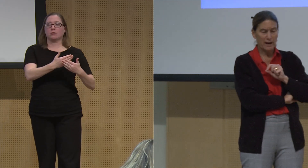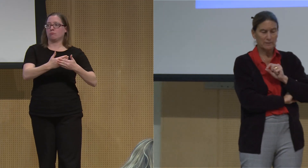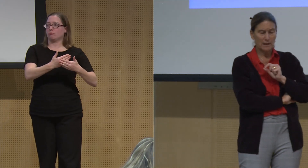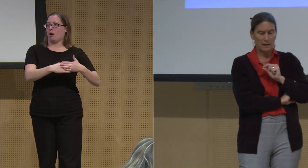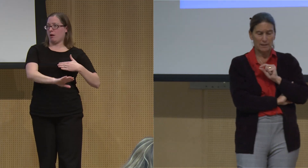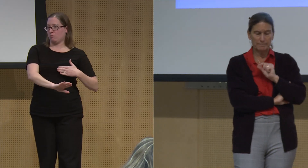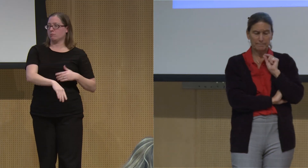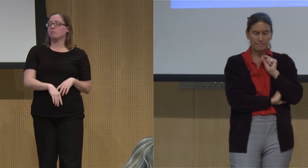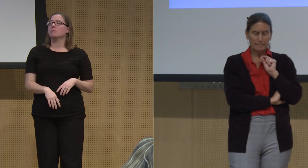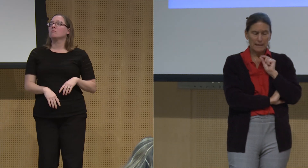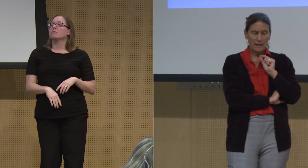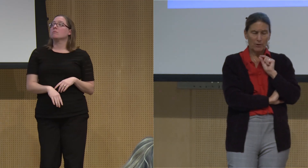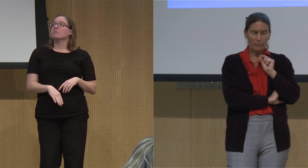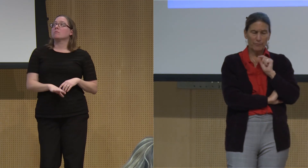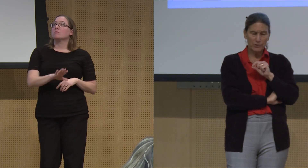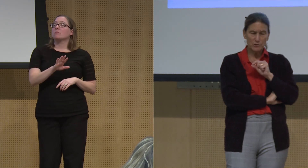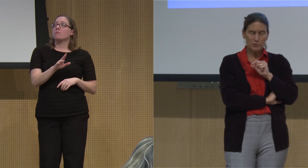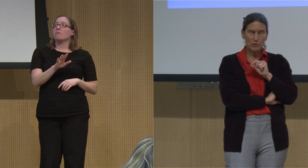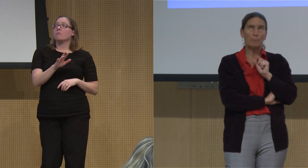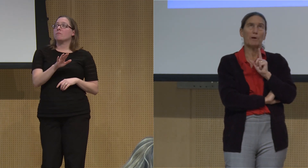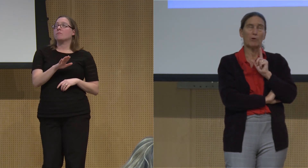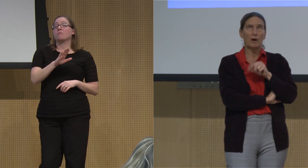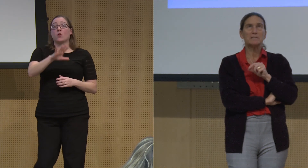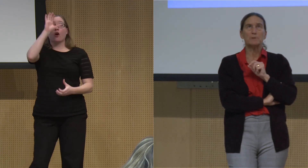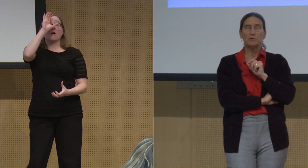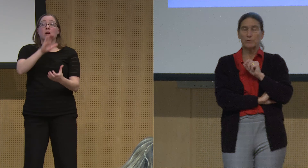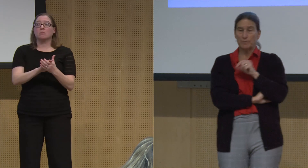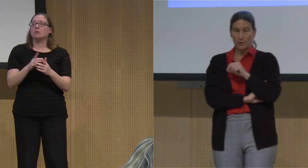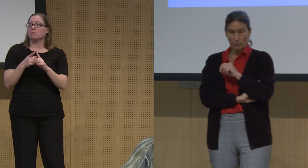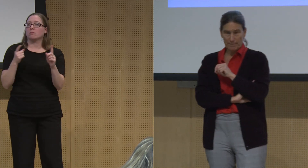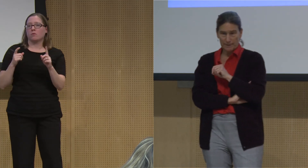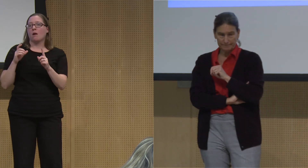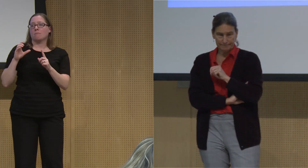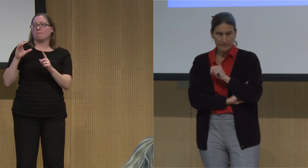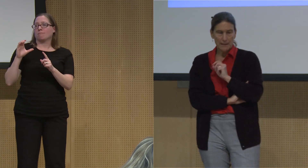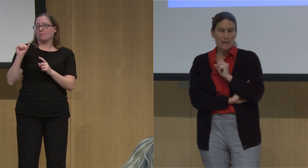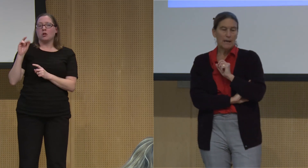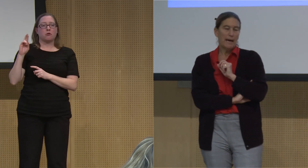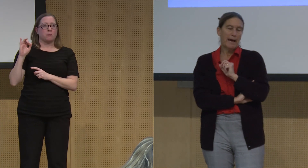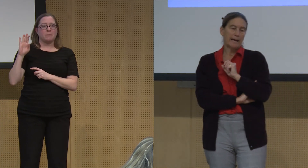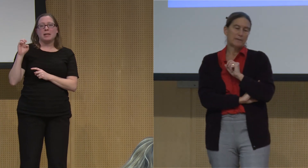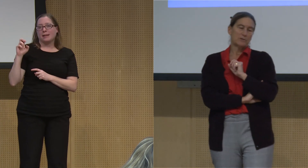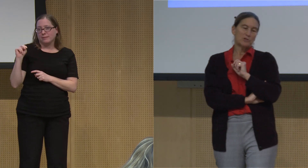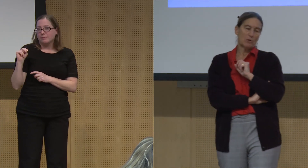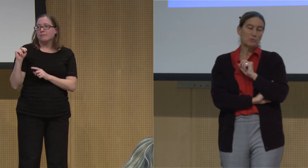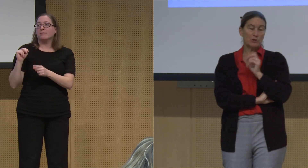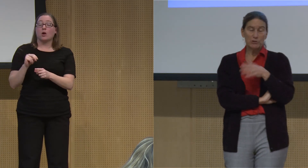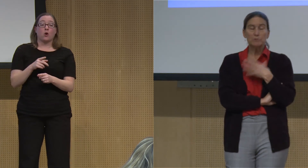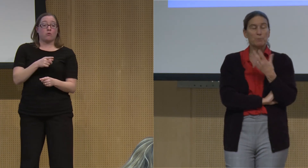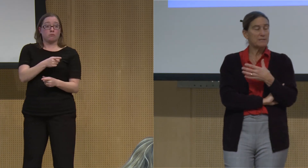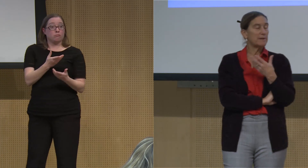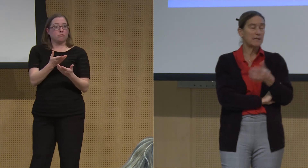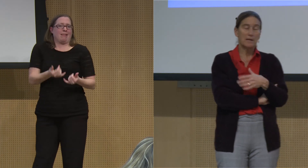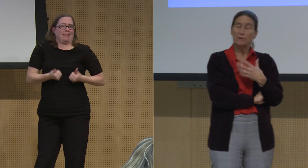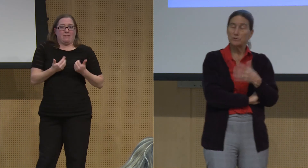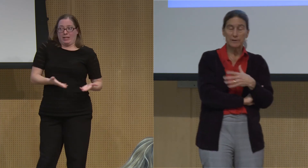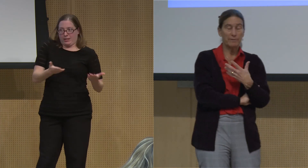UM, HER FIRST-- HER HUSBAND WAS FROM THE CARIBBEAN, AND SO, YOU KNOW, SHE WAS BREASTFEEDING HERE AND DOING VERY NICE,